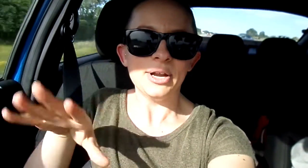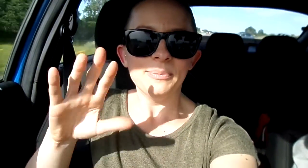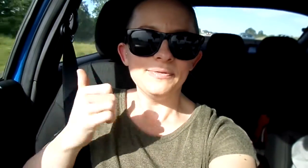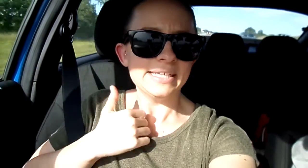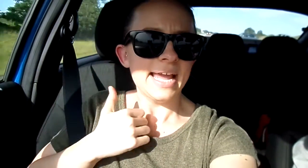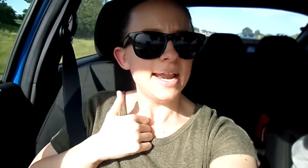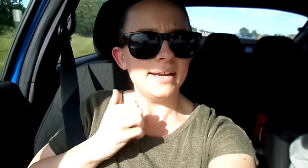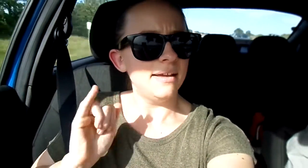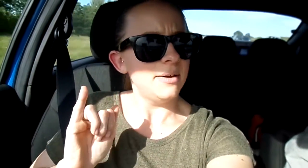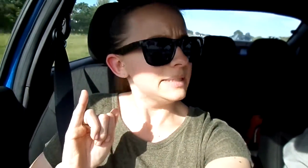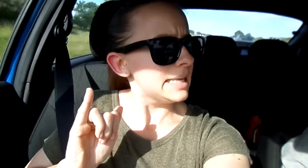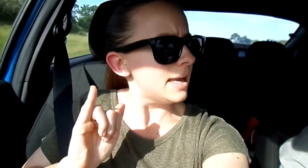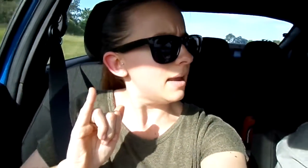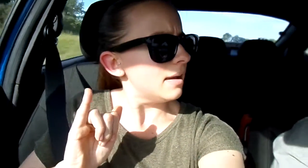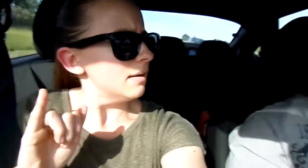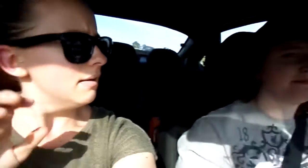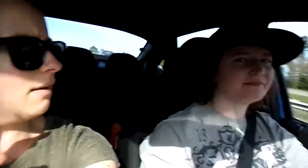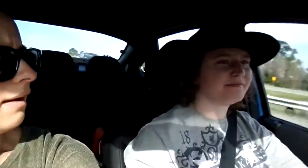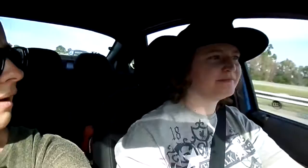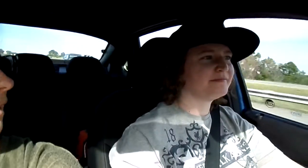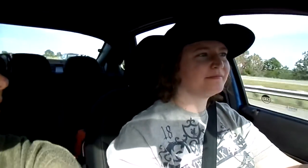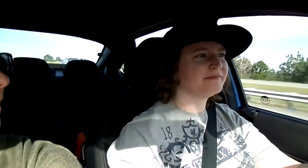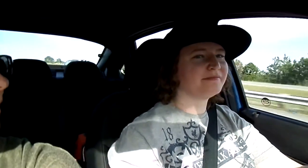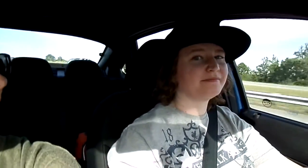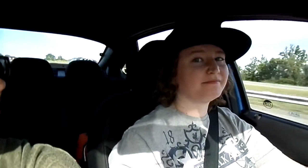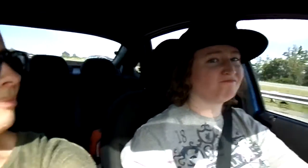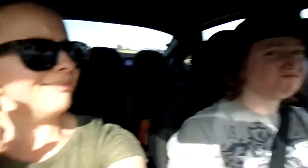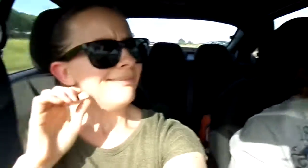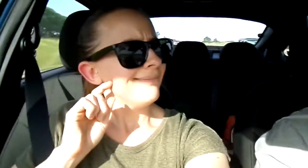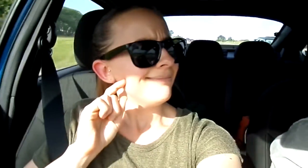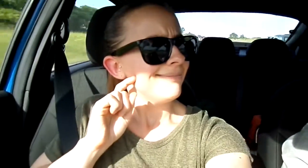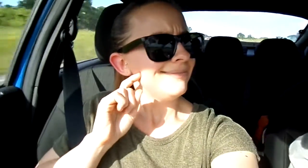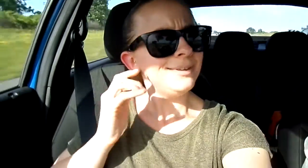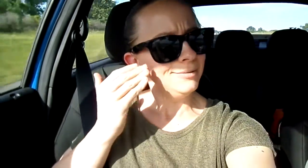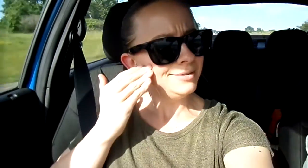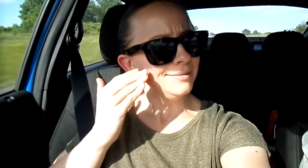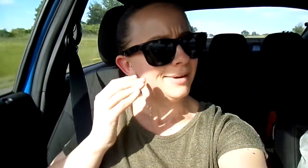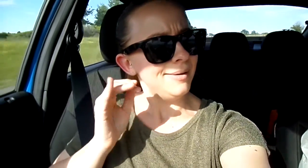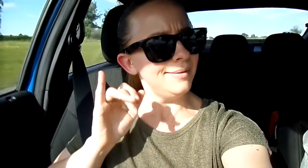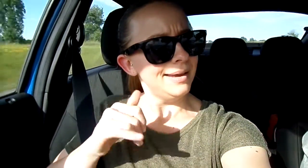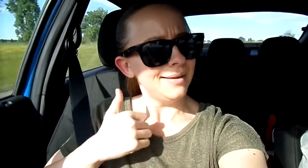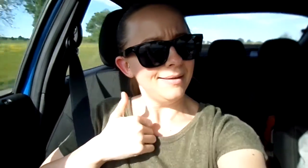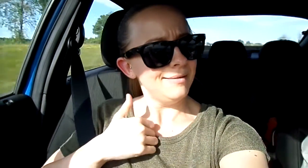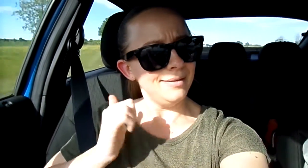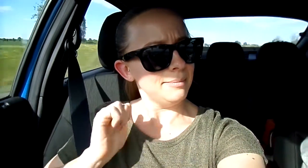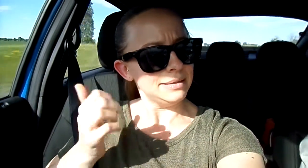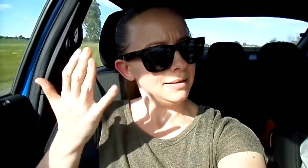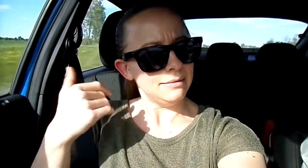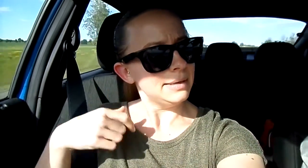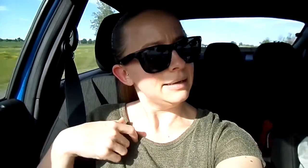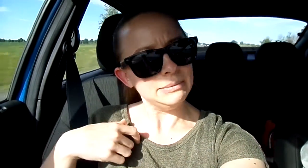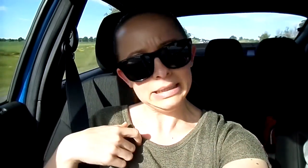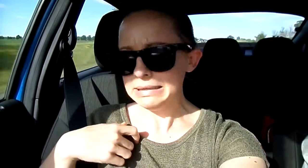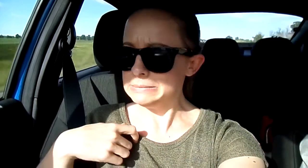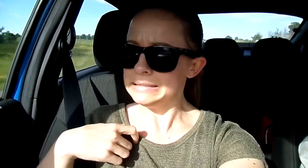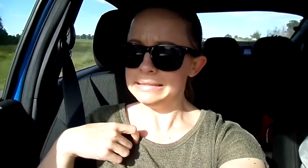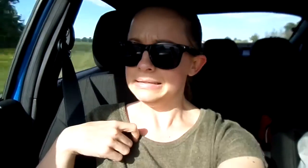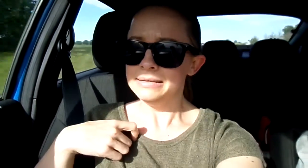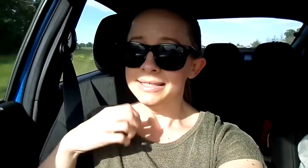they're gonna move to Canada and I was like ummmmmmmm.... you do know that Canada passed that a while back,